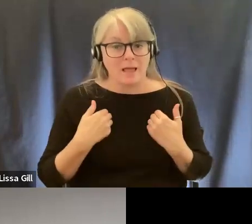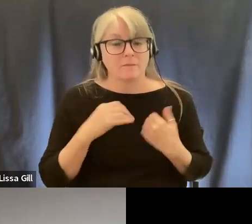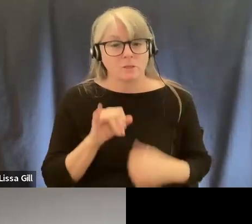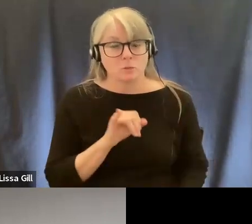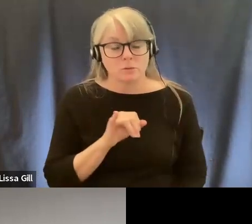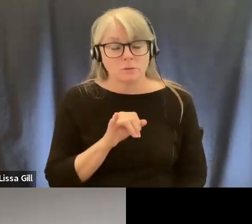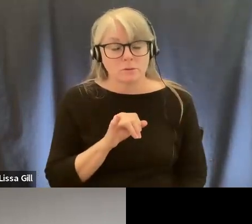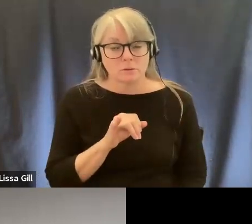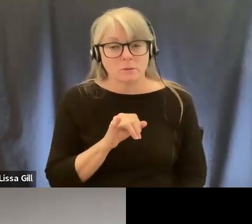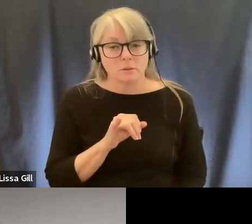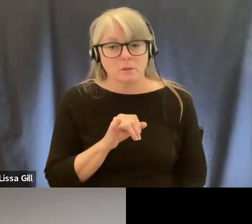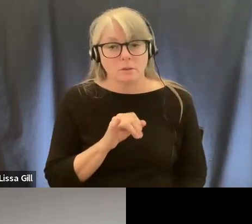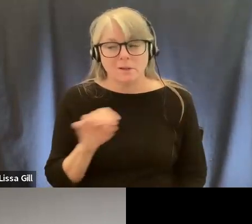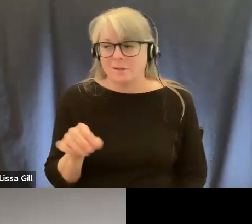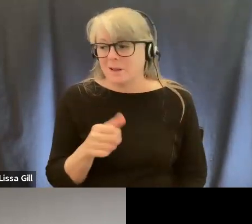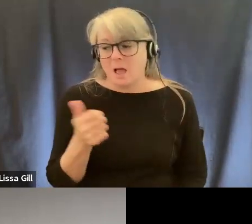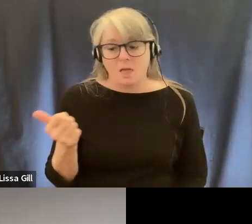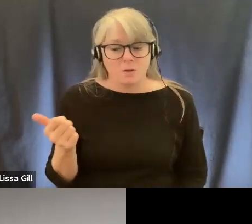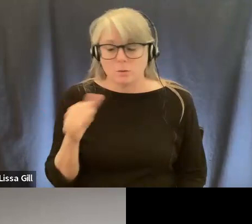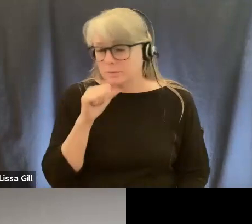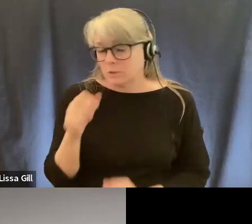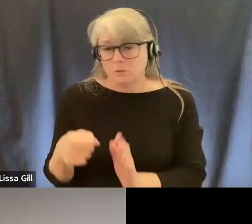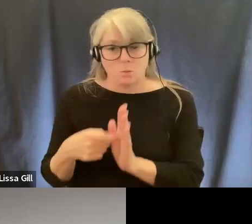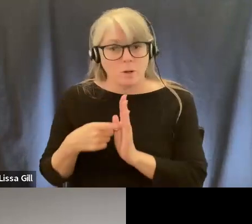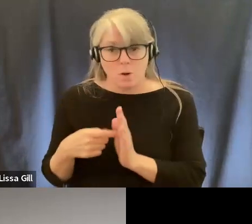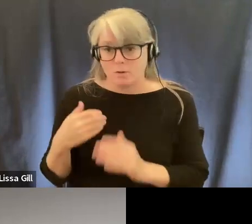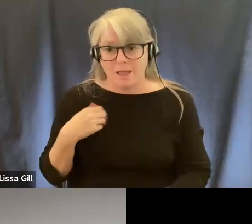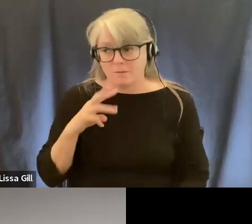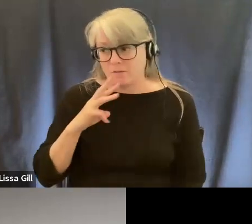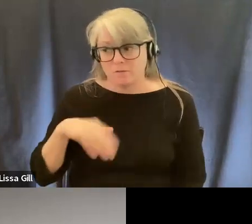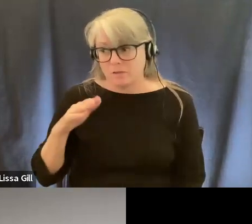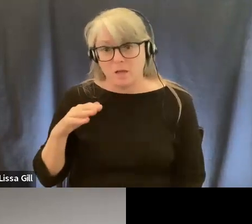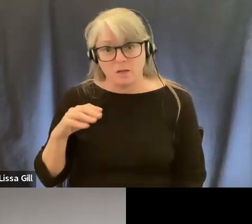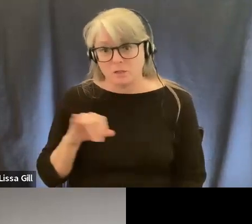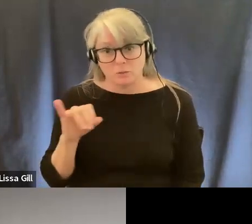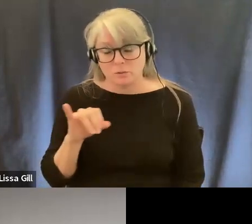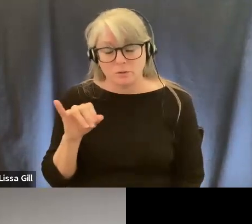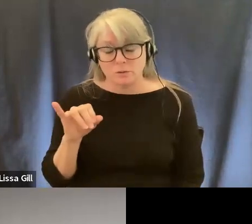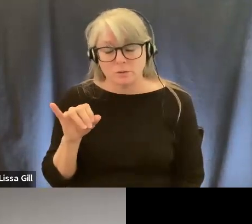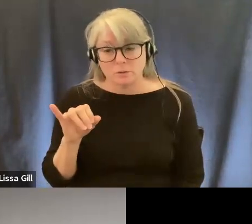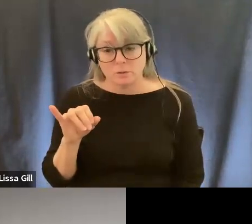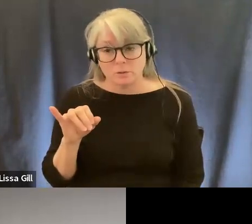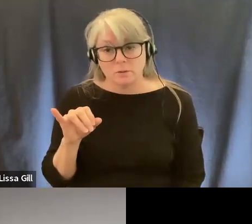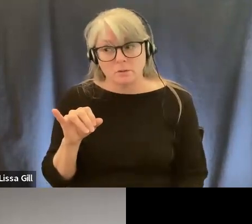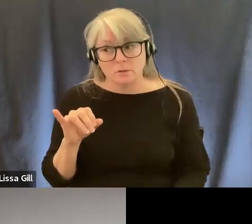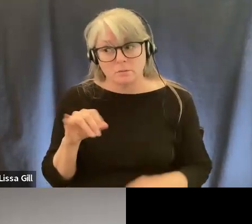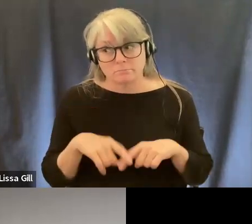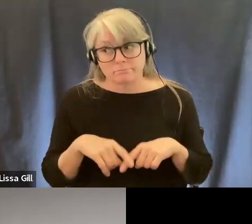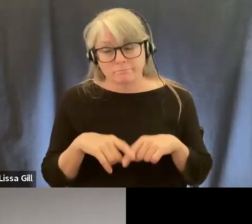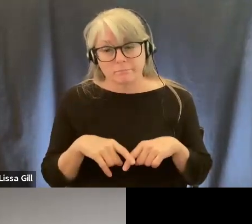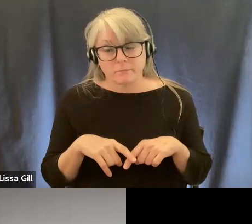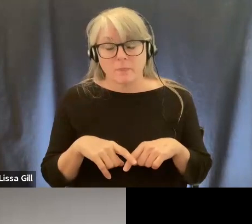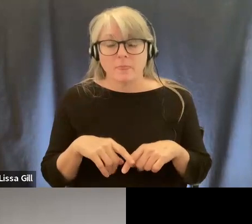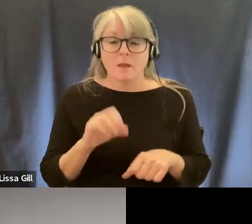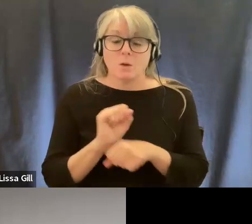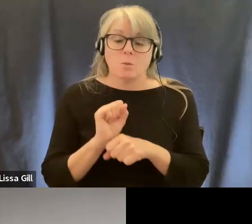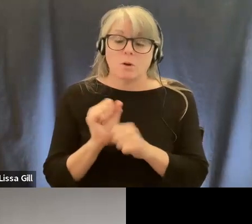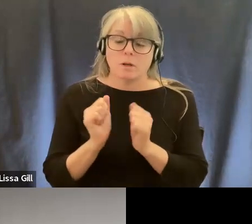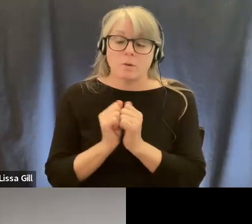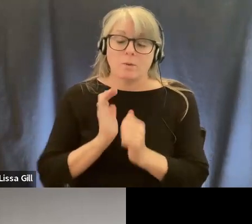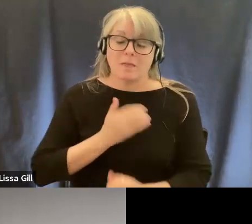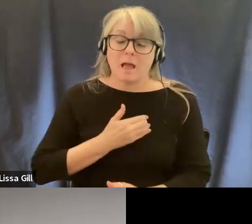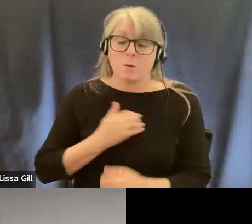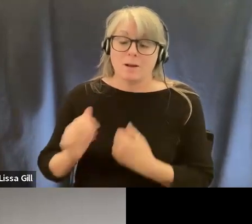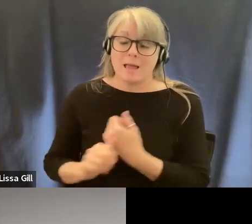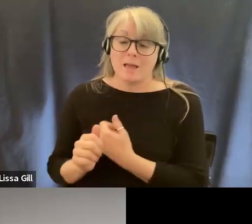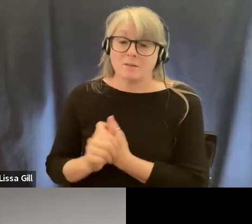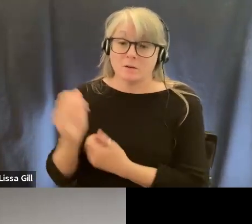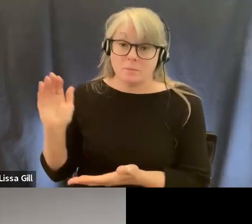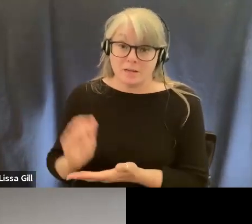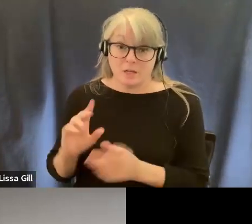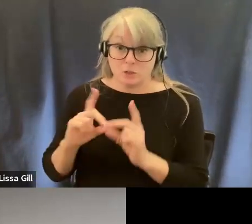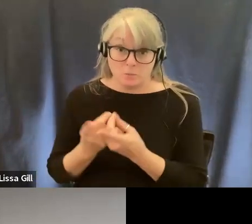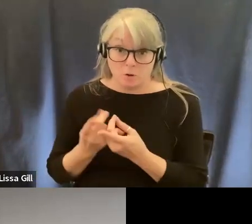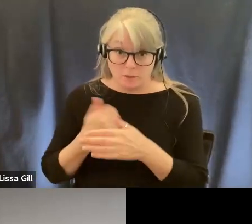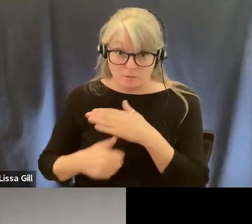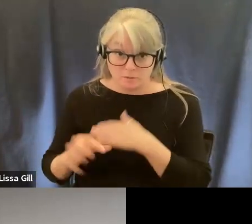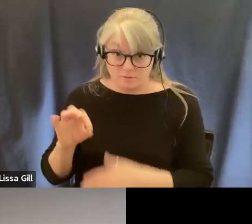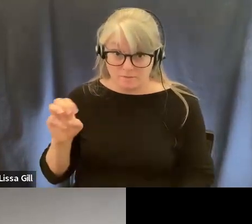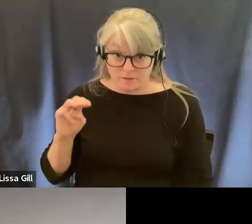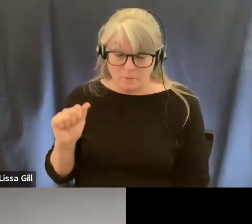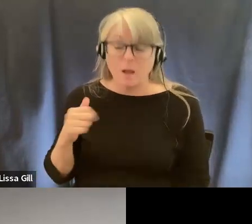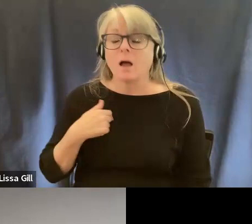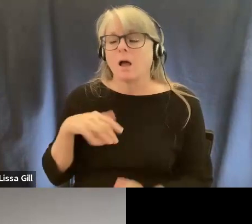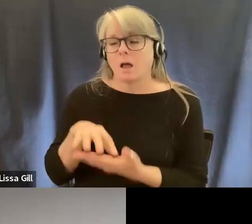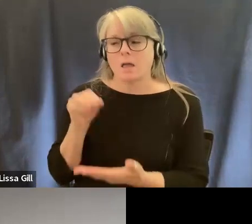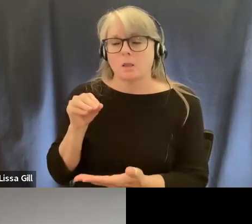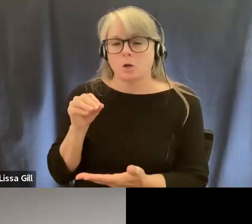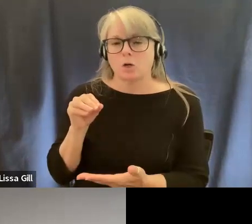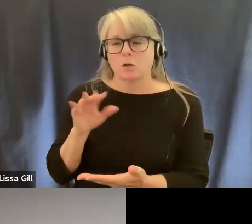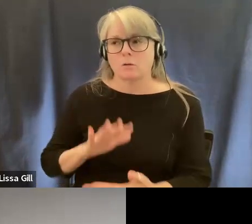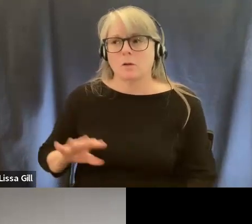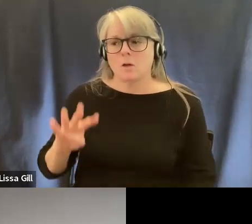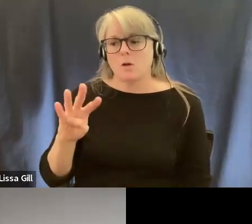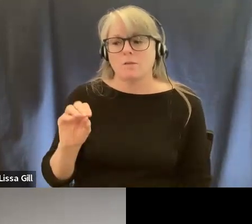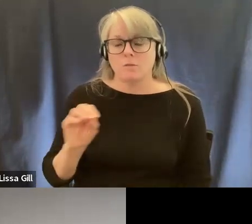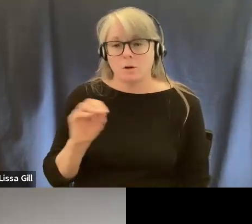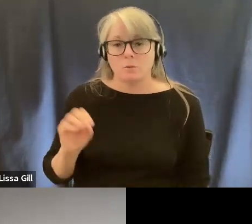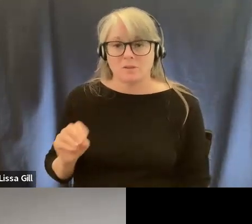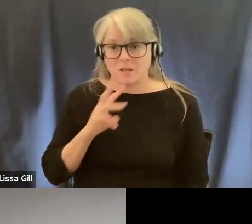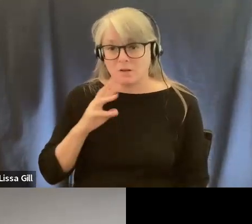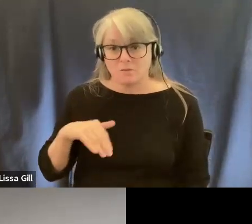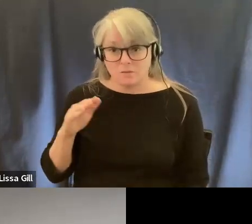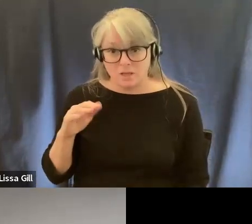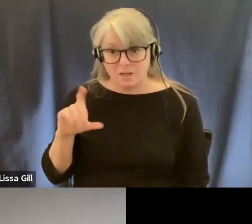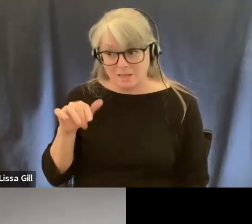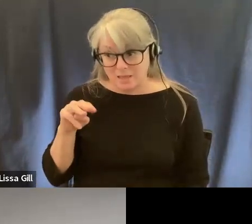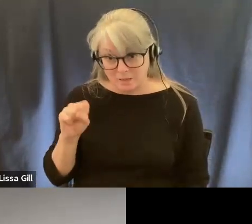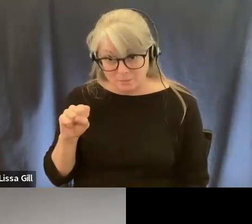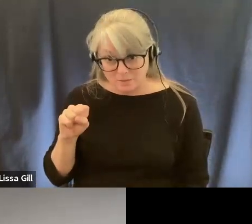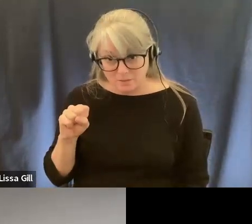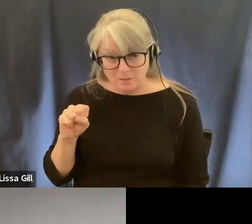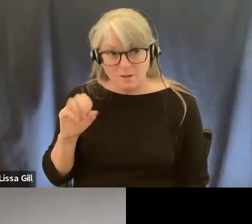But there are other areas that don't require you to have flood insurance. I will say I'm working with our hazard mitigation department within FEMA that I have learned that a little over 40% of flood claims are actually from properties outside of flood zones.